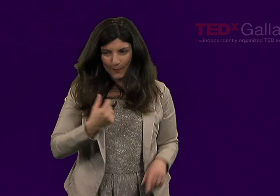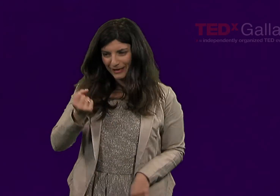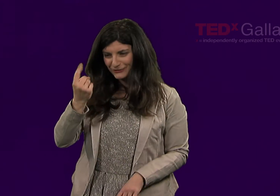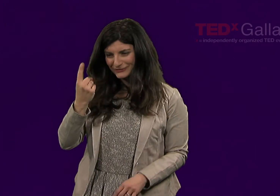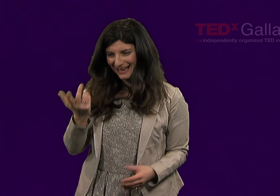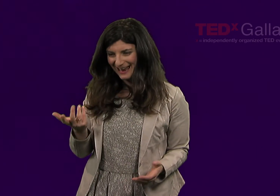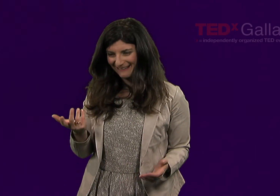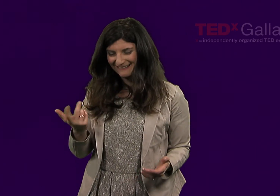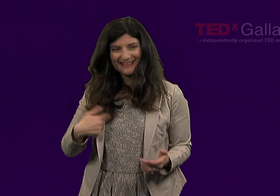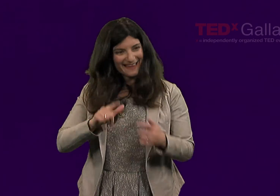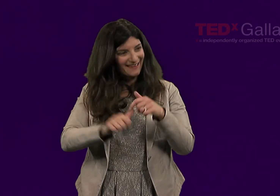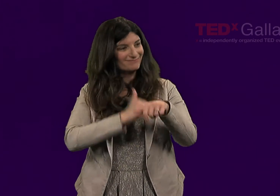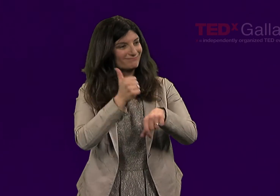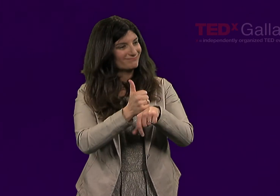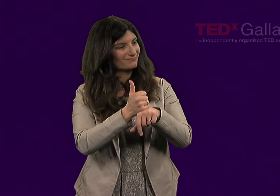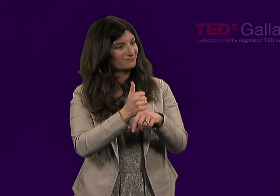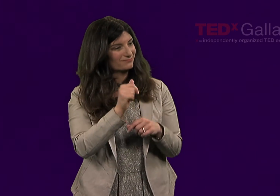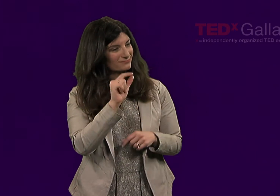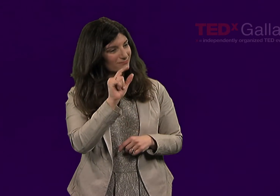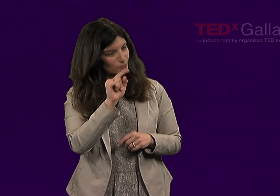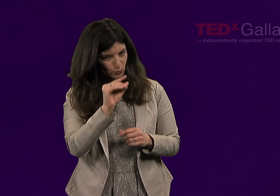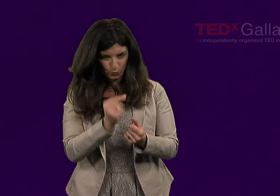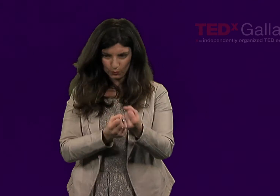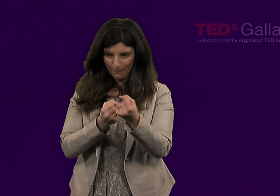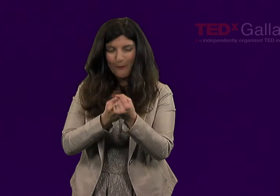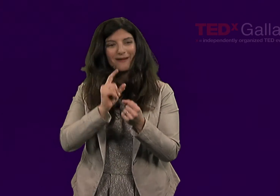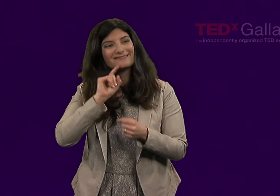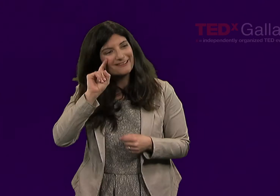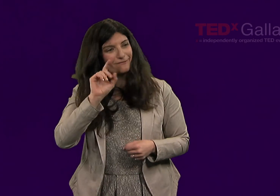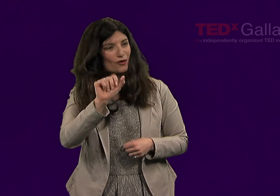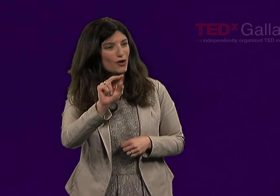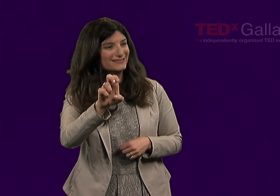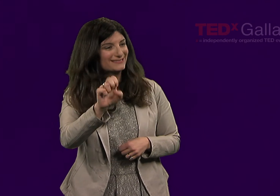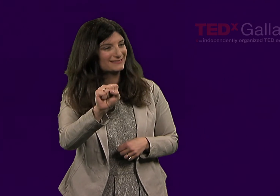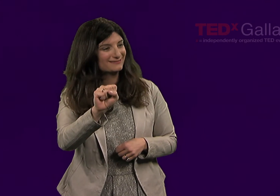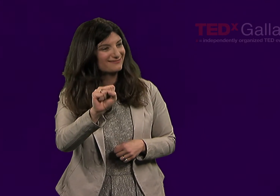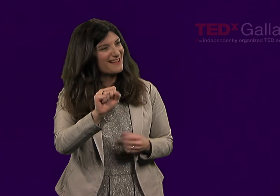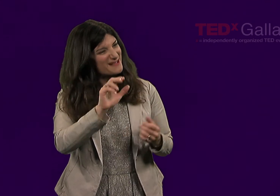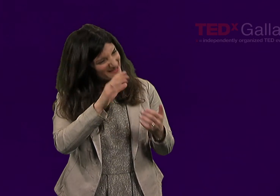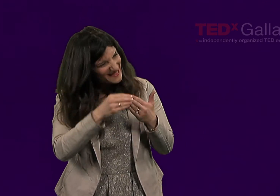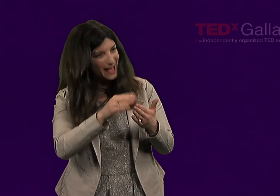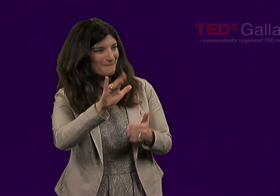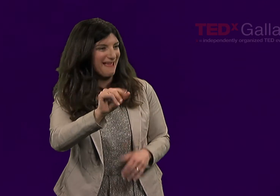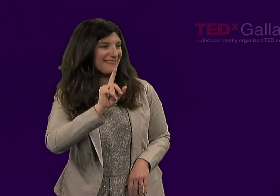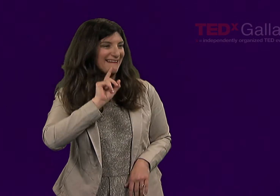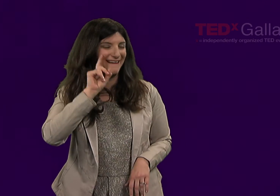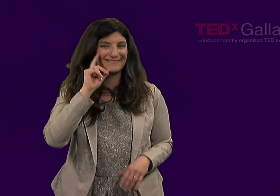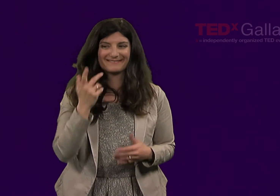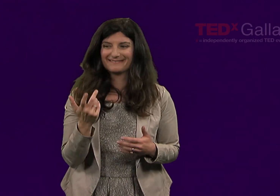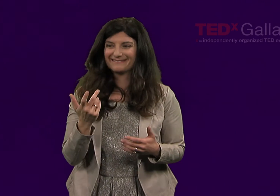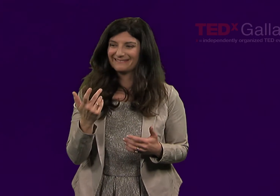But despite that, they worked very hard to establish this organization led by deaf people to support the deaf cause.